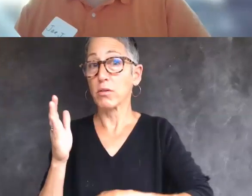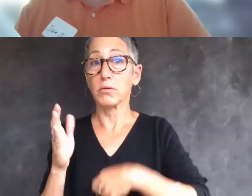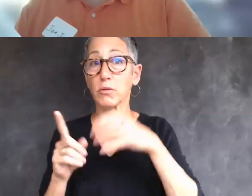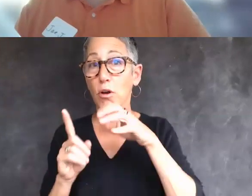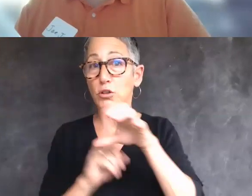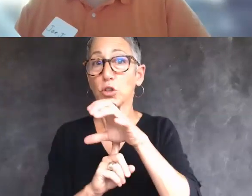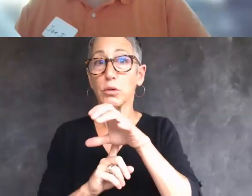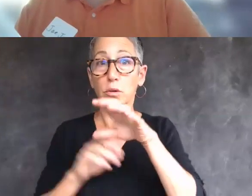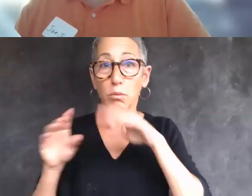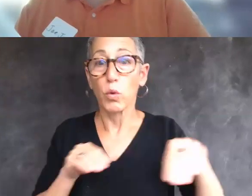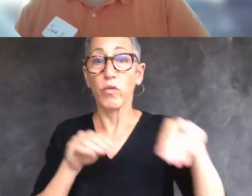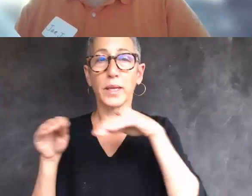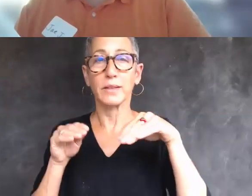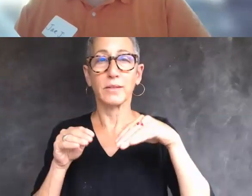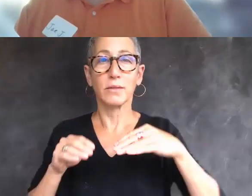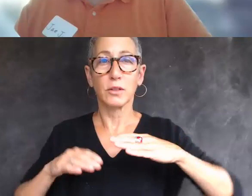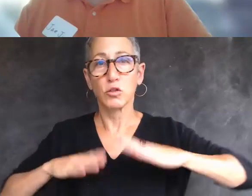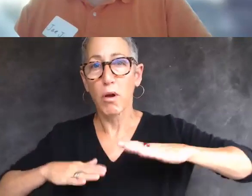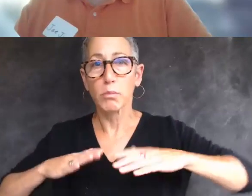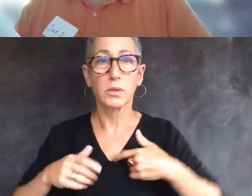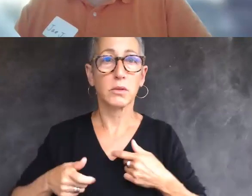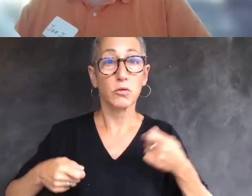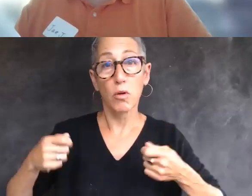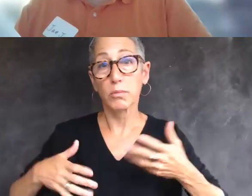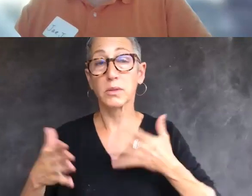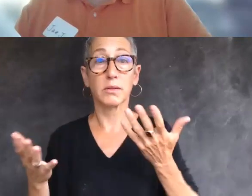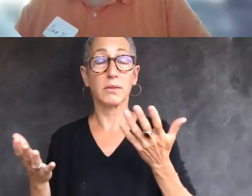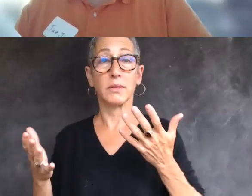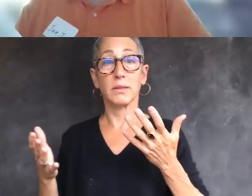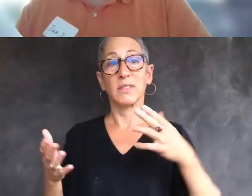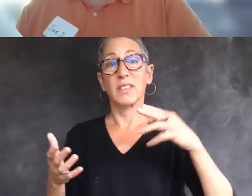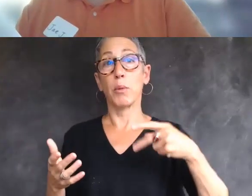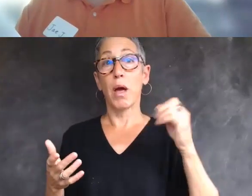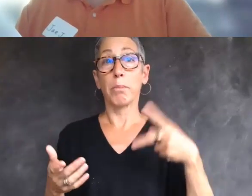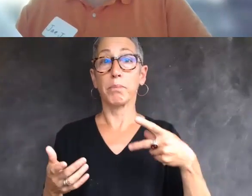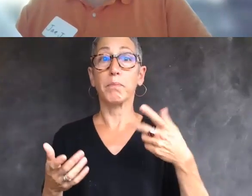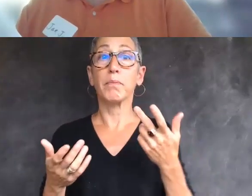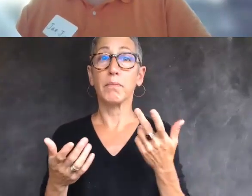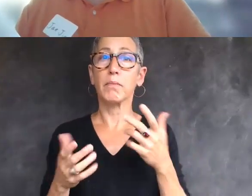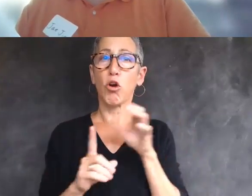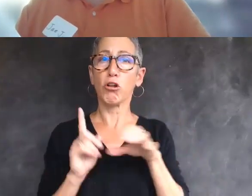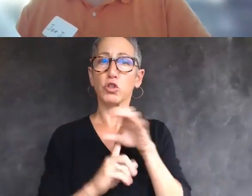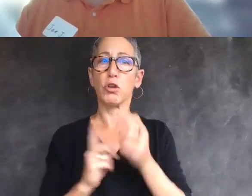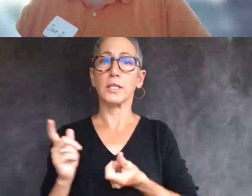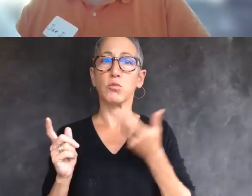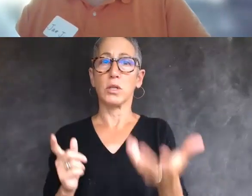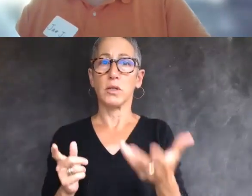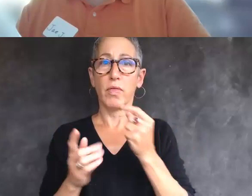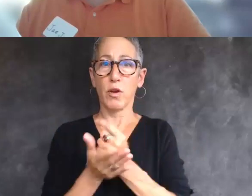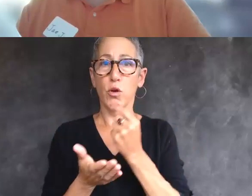I do a lot of drums, hip hop, those kind of sort of cultural expressive therapies into the therapeutic space